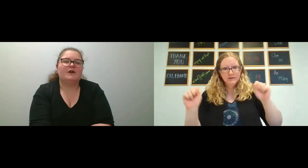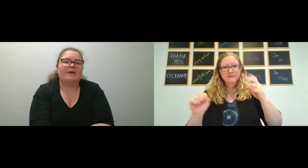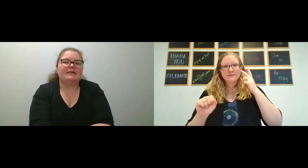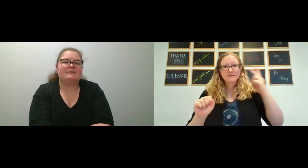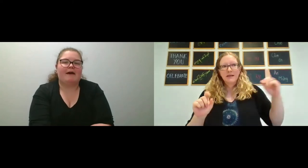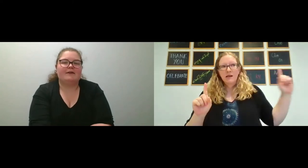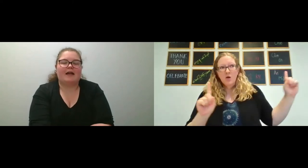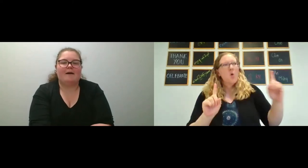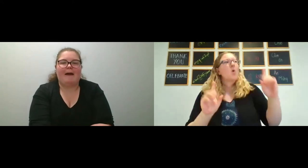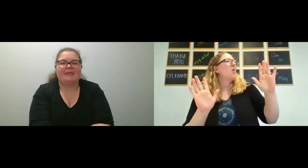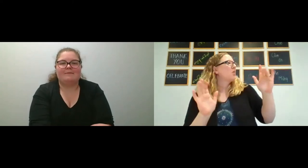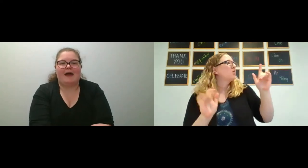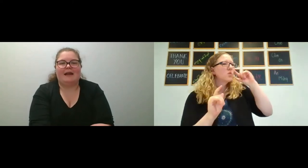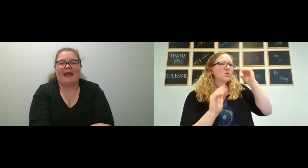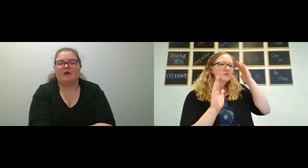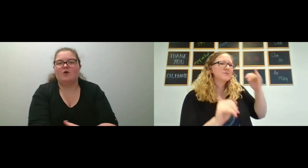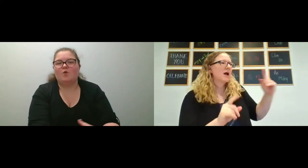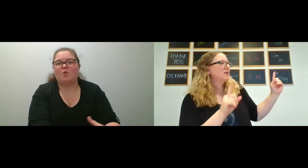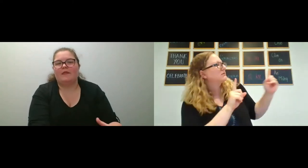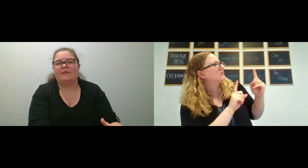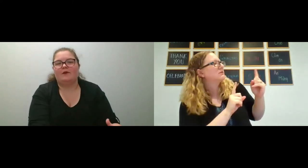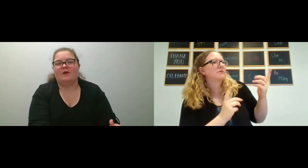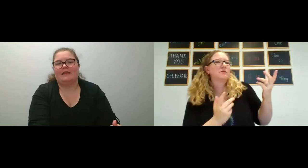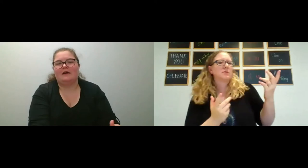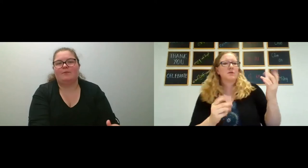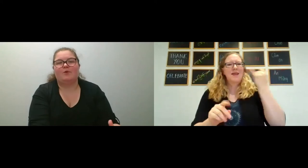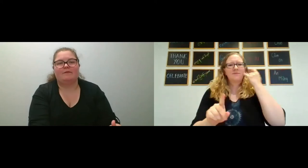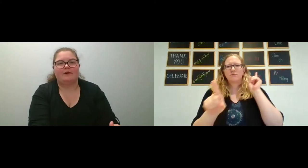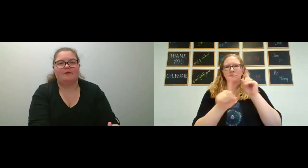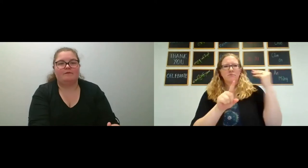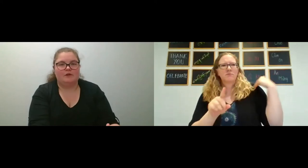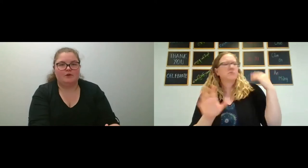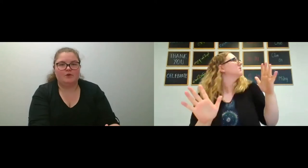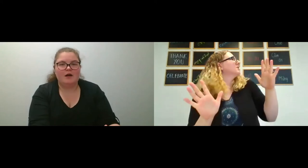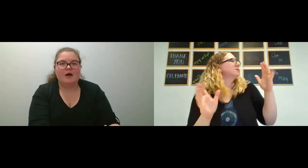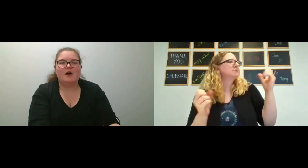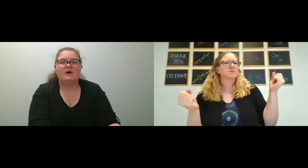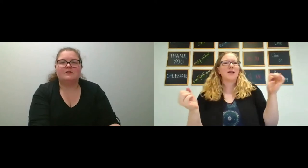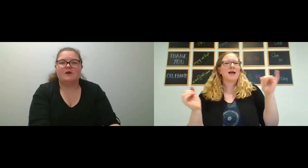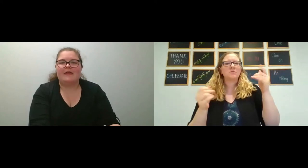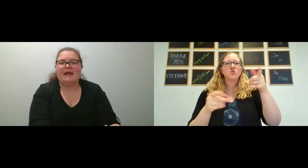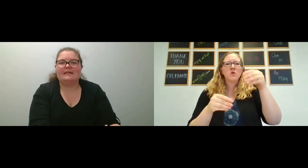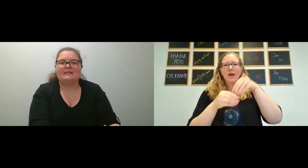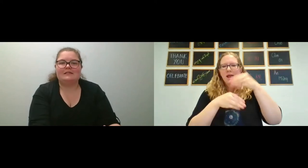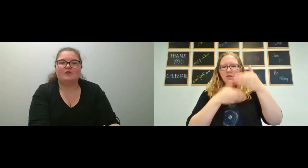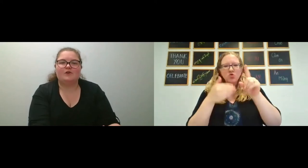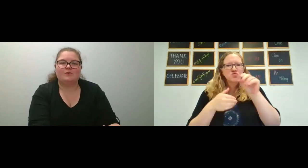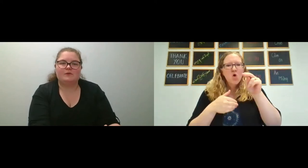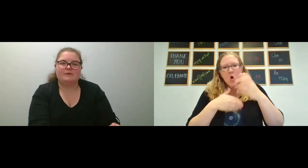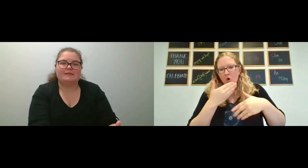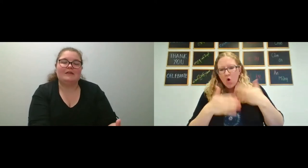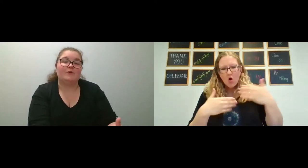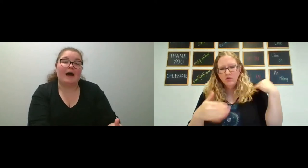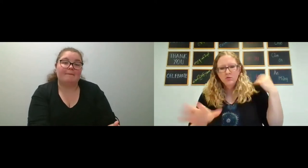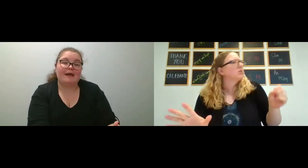So it's better to come at them at an angle when you're in their peripheral view so they can still see you coming